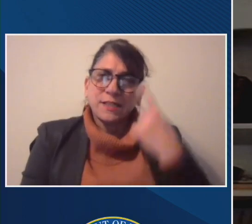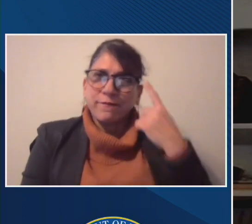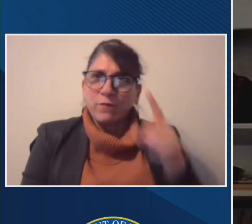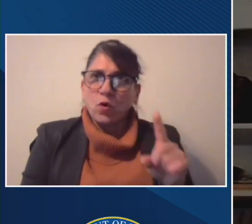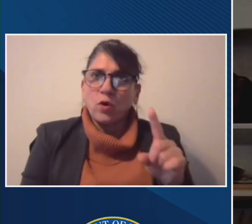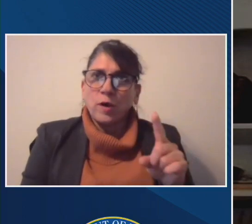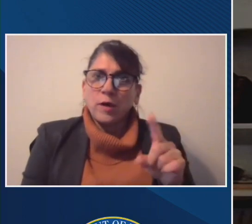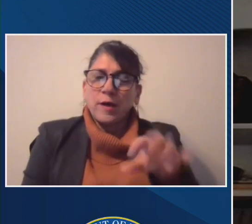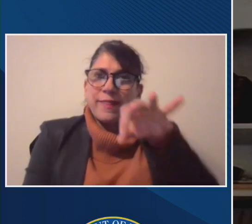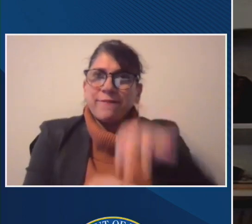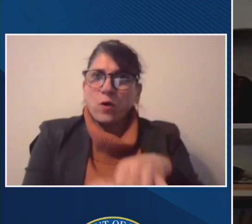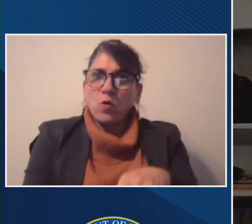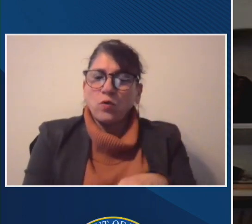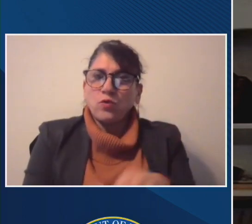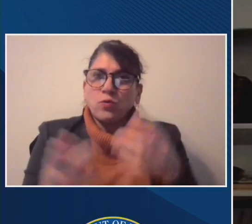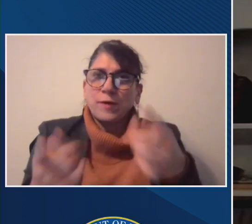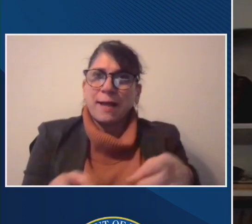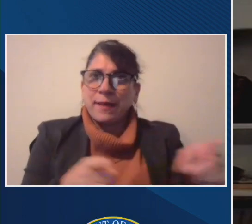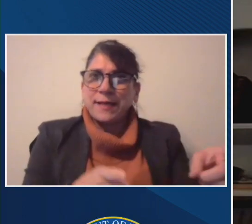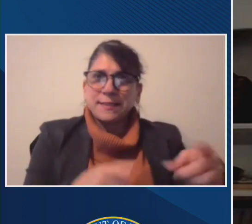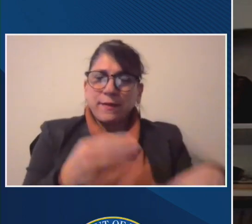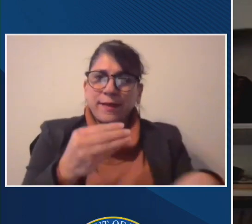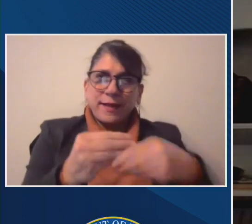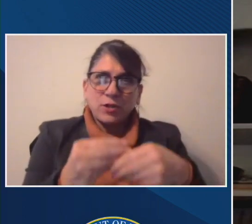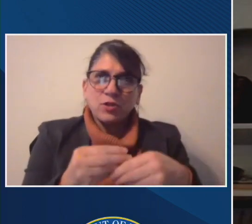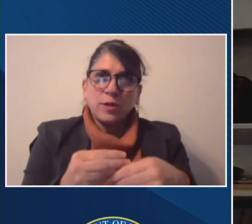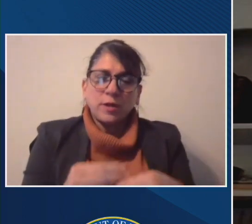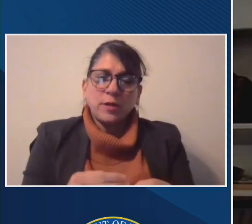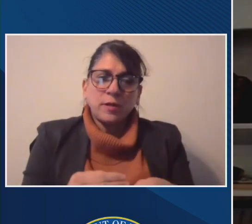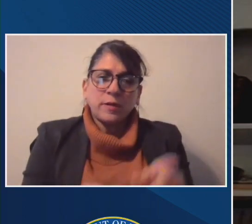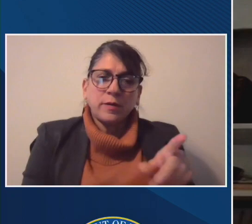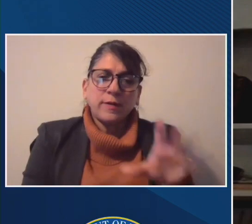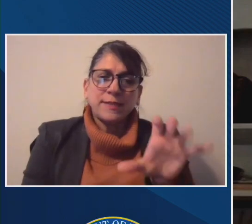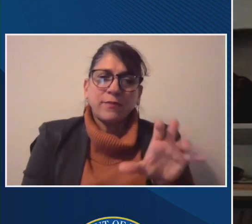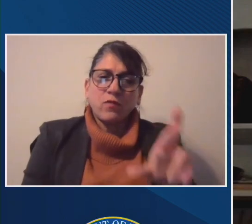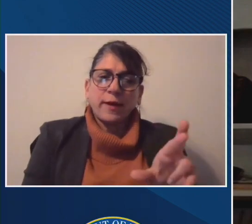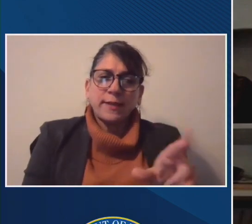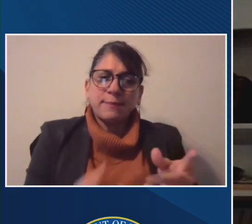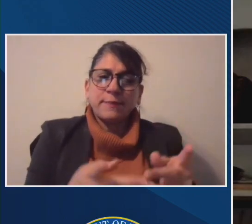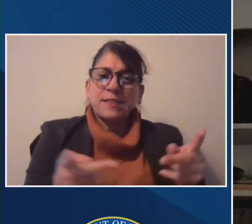place on the addition of the civil rights position. With respect to distance